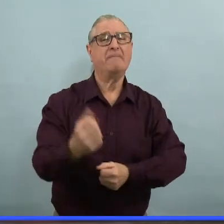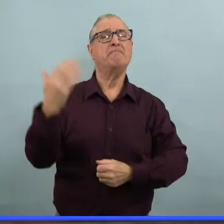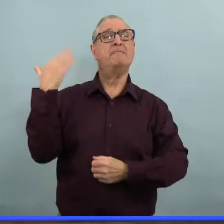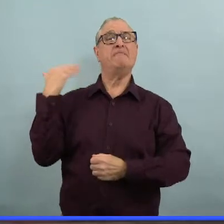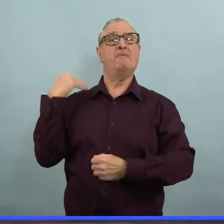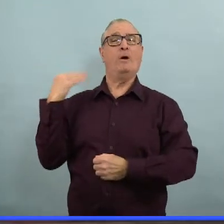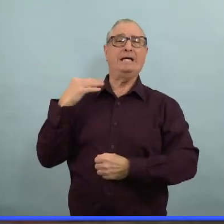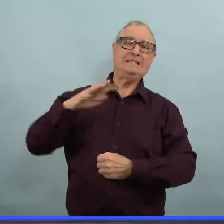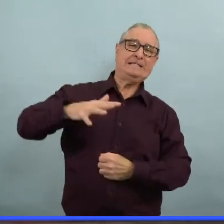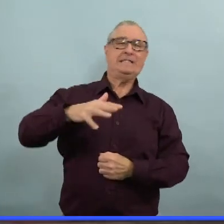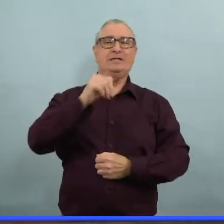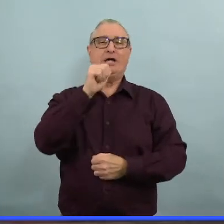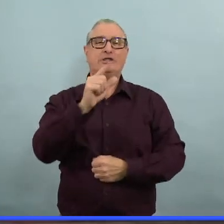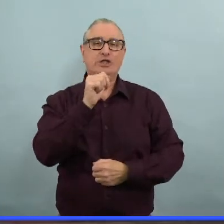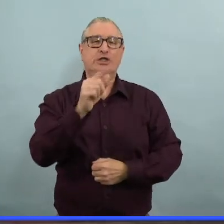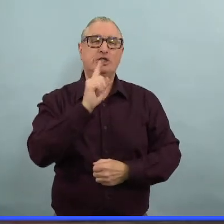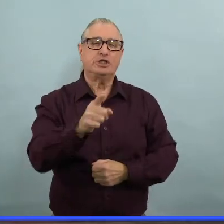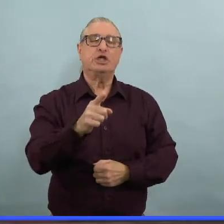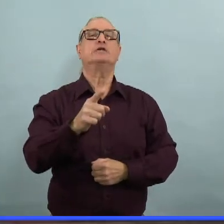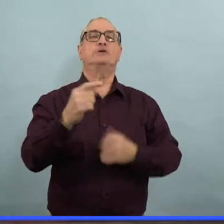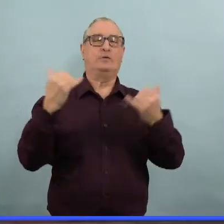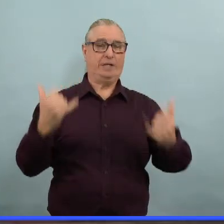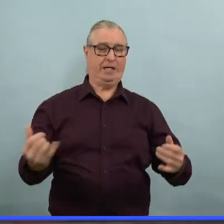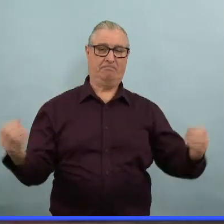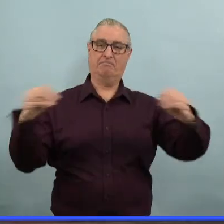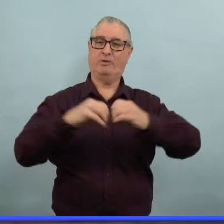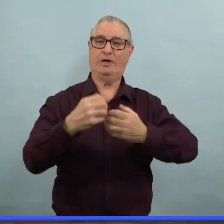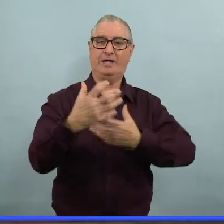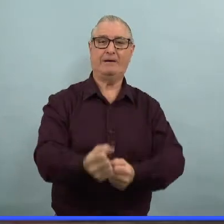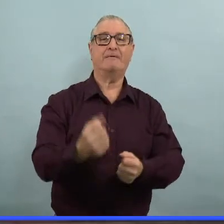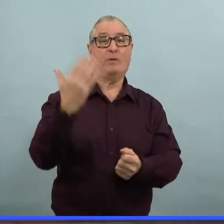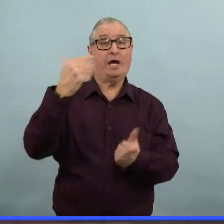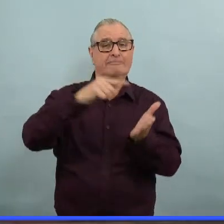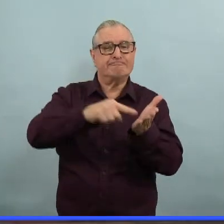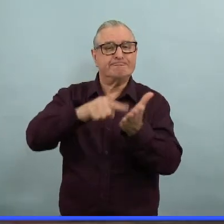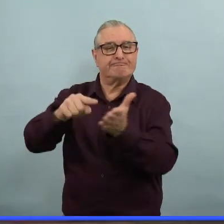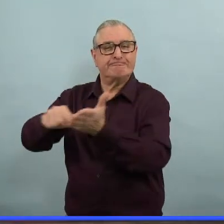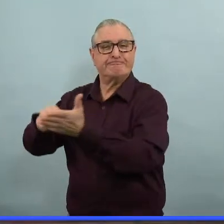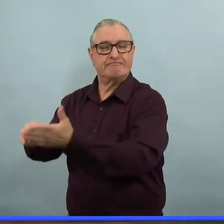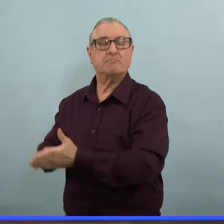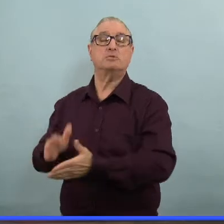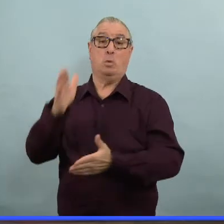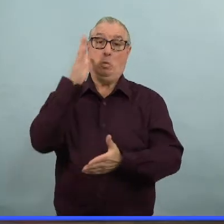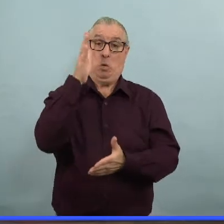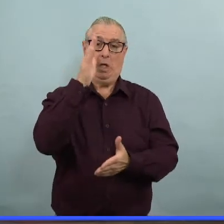we see that many of those indicators continue to be stable or trending in the right direction